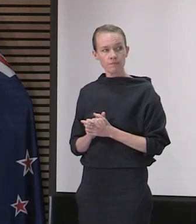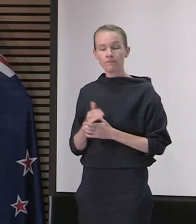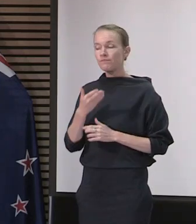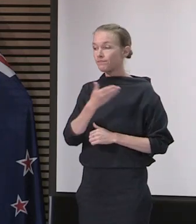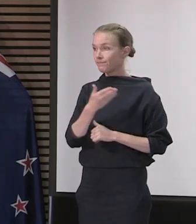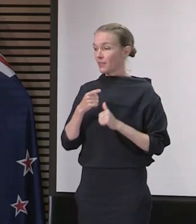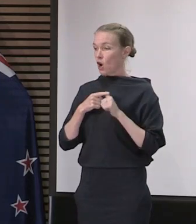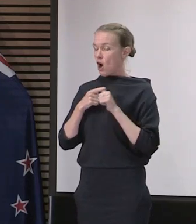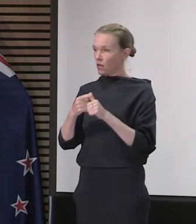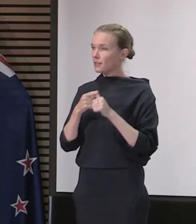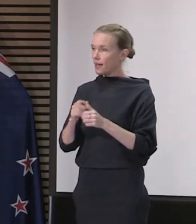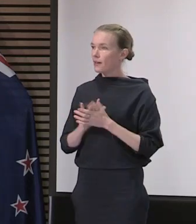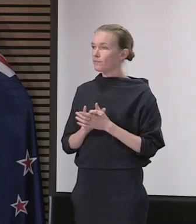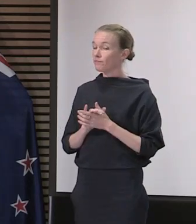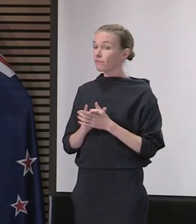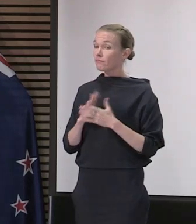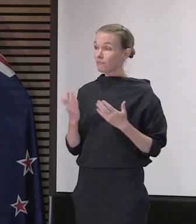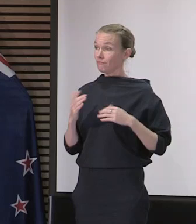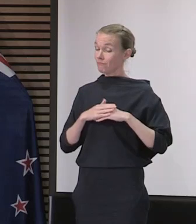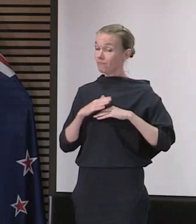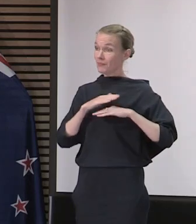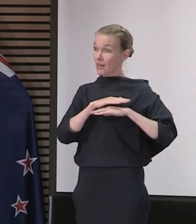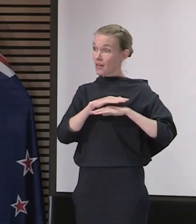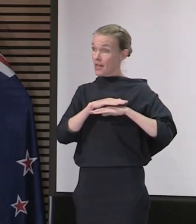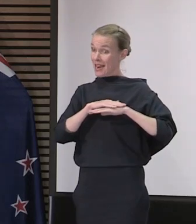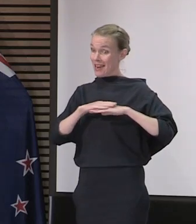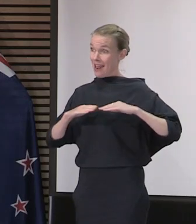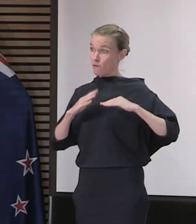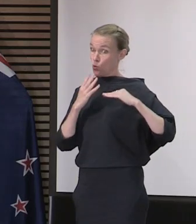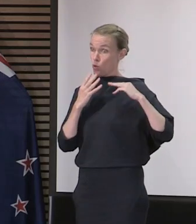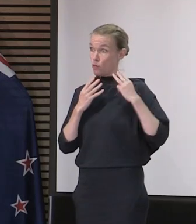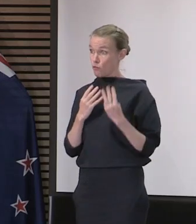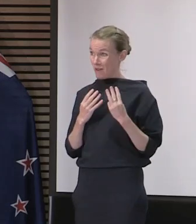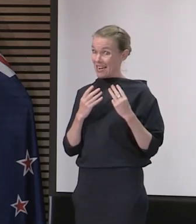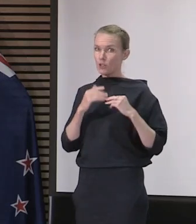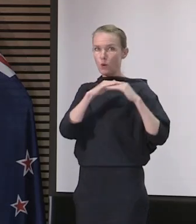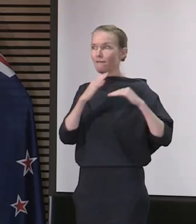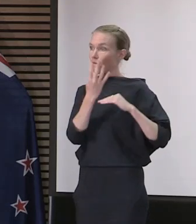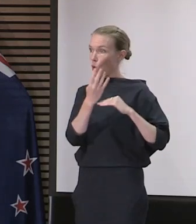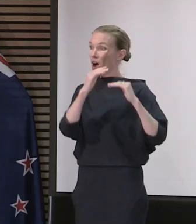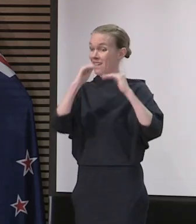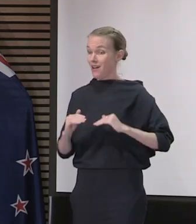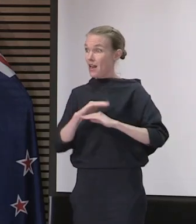a bright line when we entered